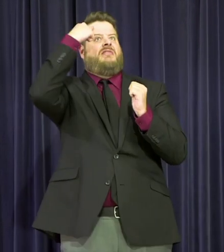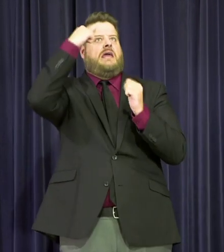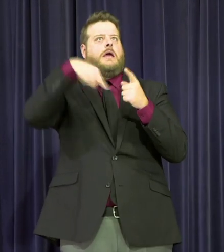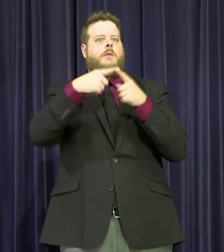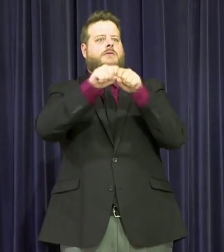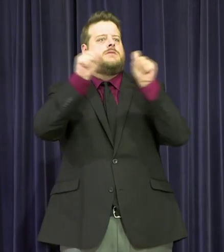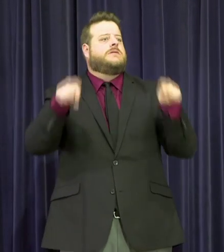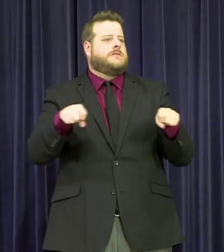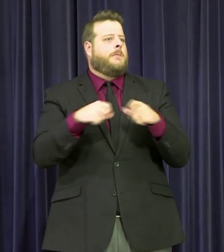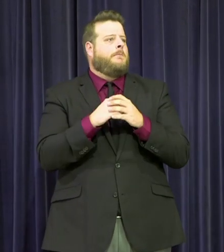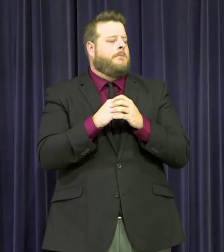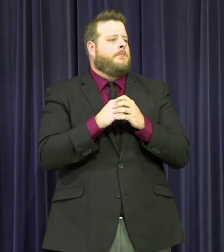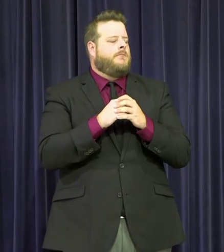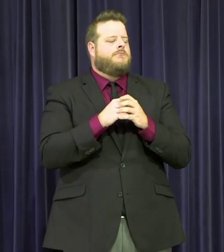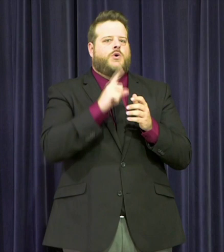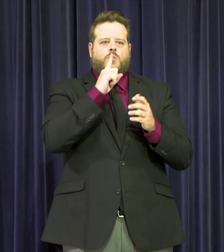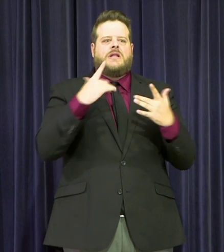It was just really exciting to be there.